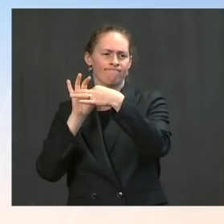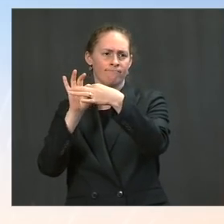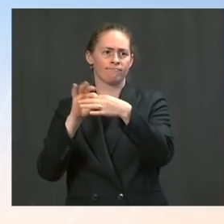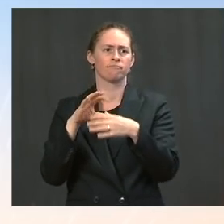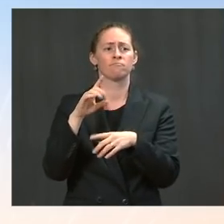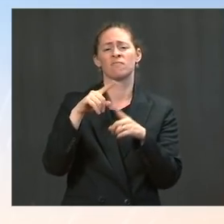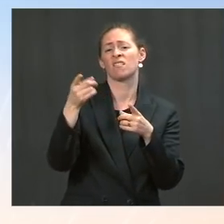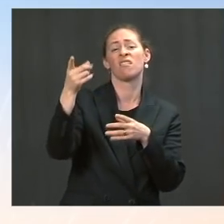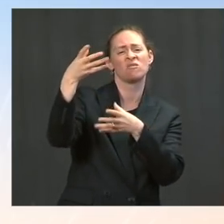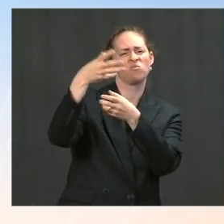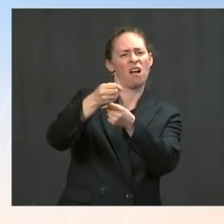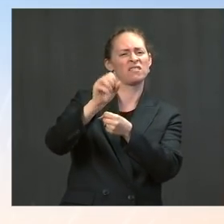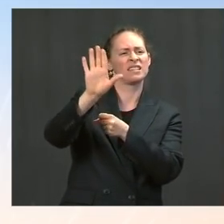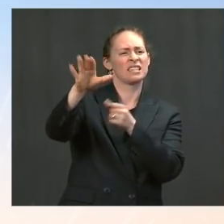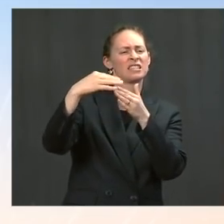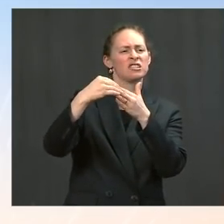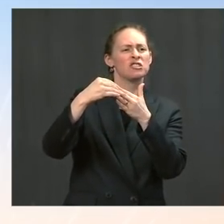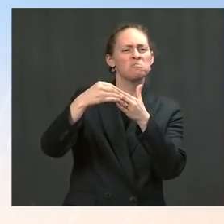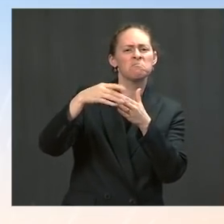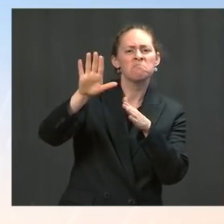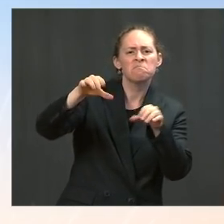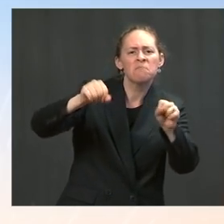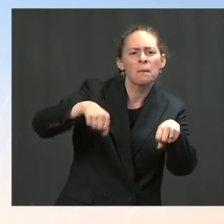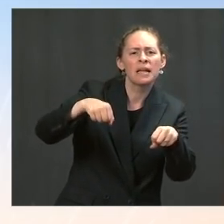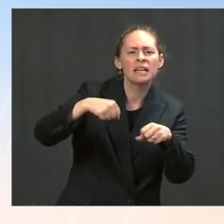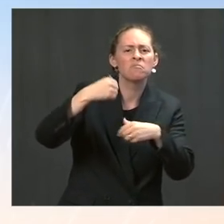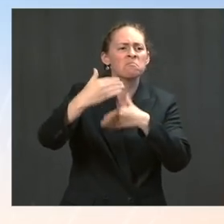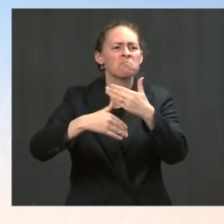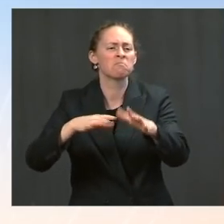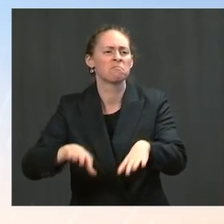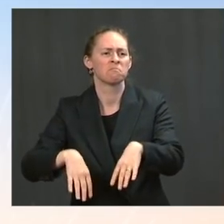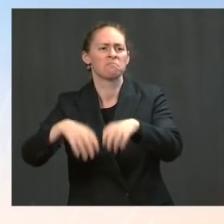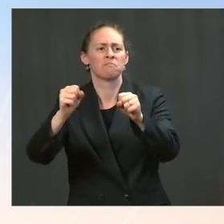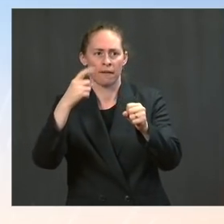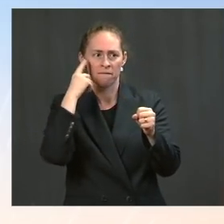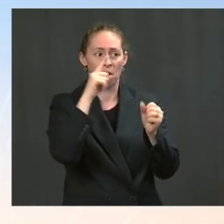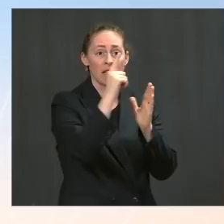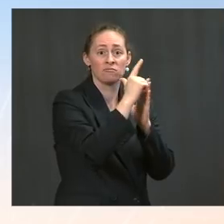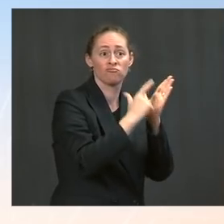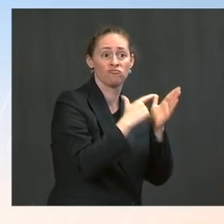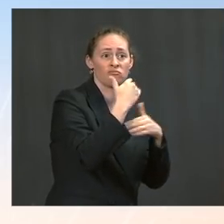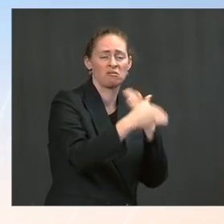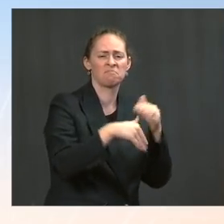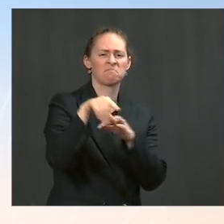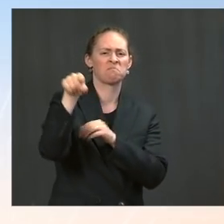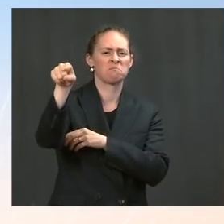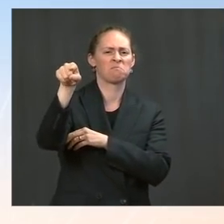his path that he is mapping out for the legislative process. We have several days, I would note,